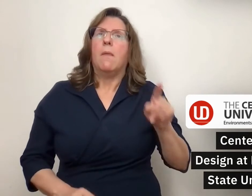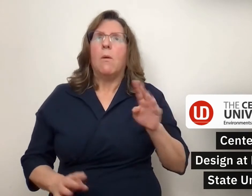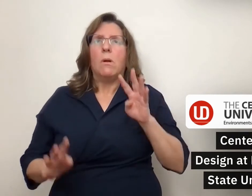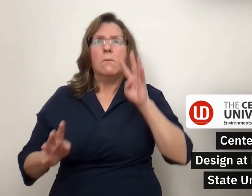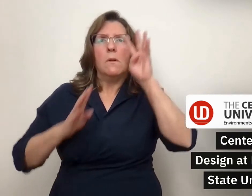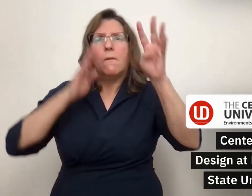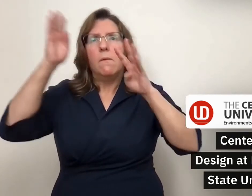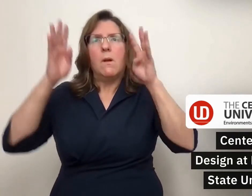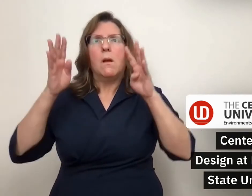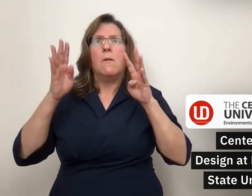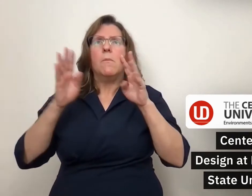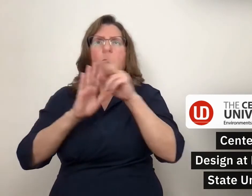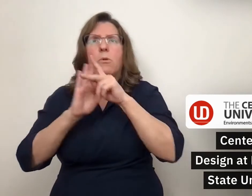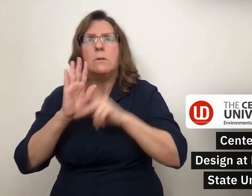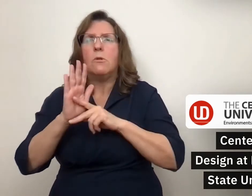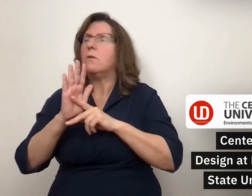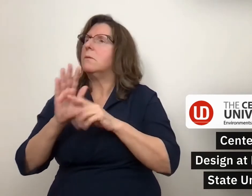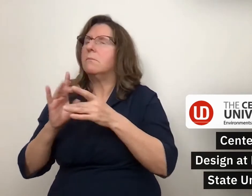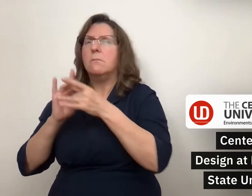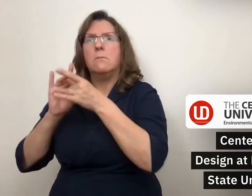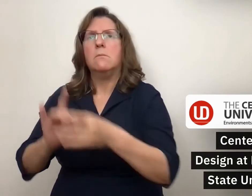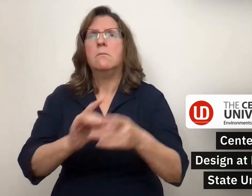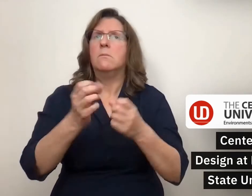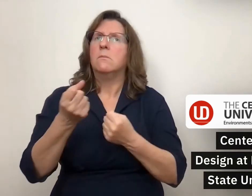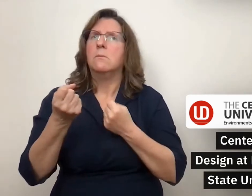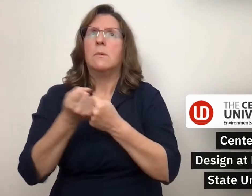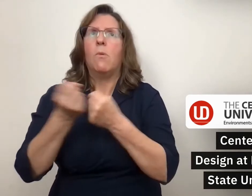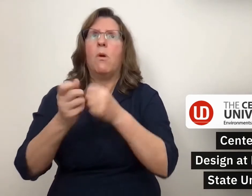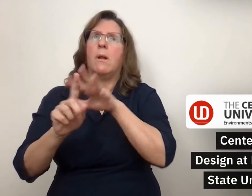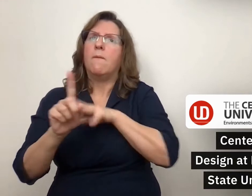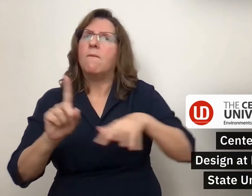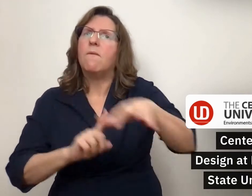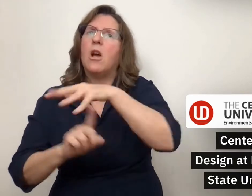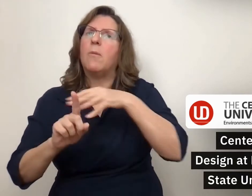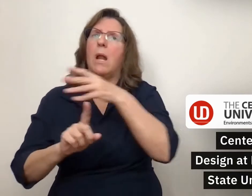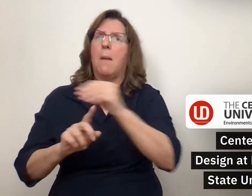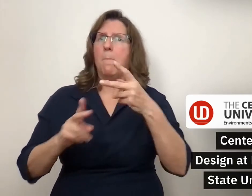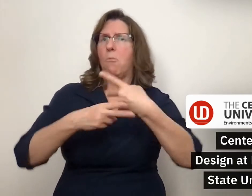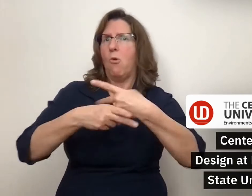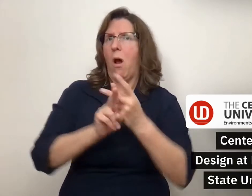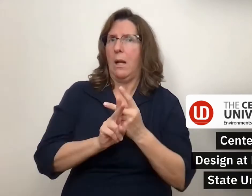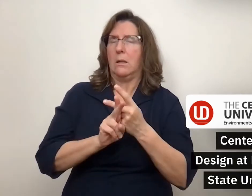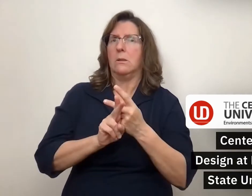Their centre was promoting principles of universal design and accessibility for all people,